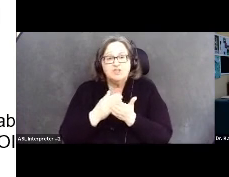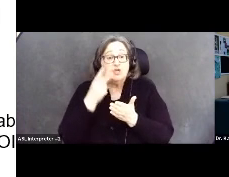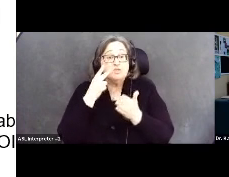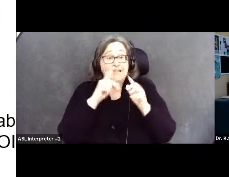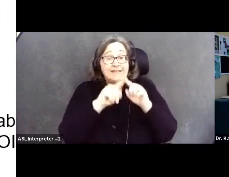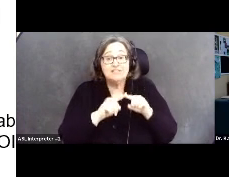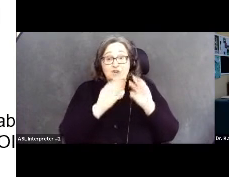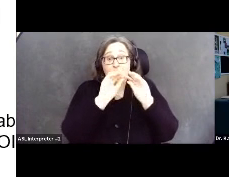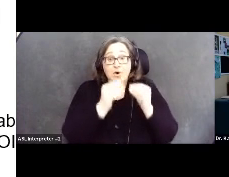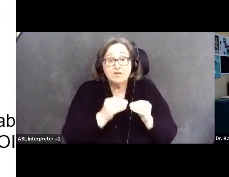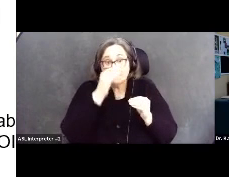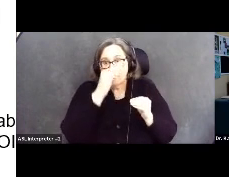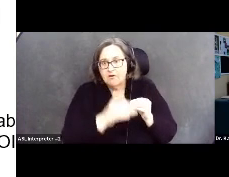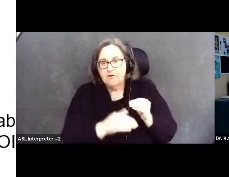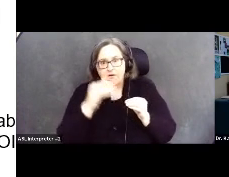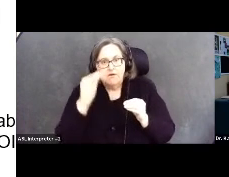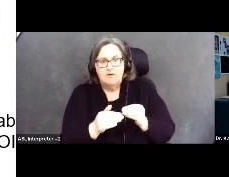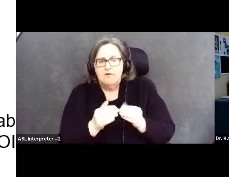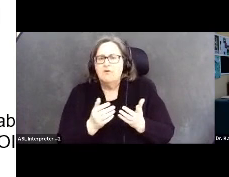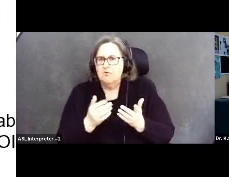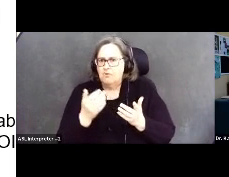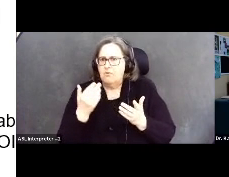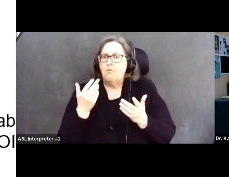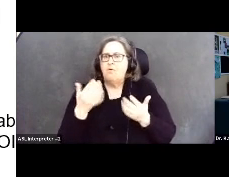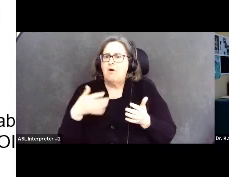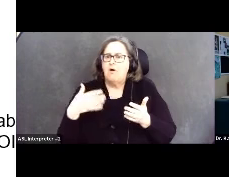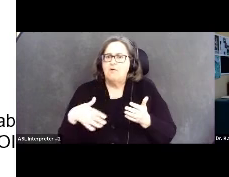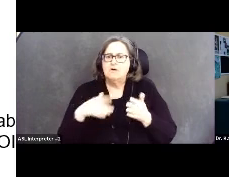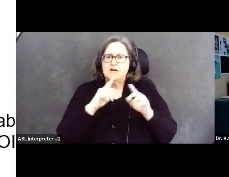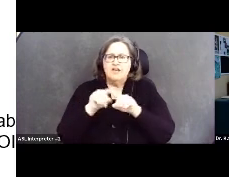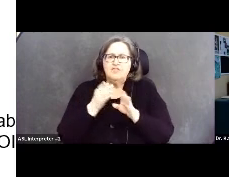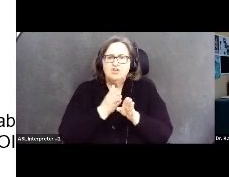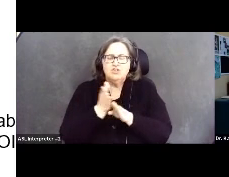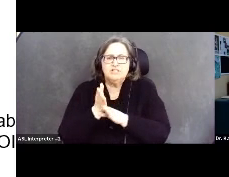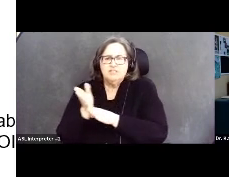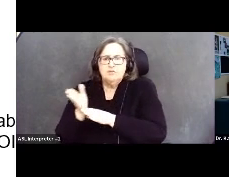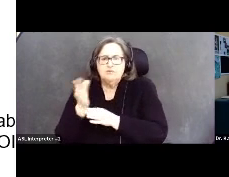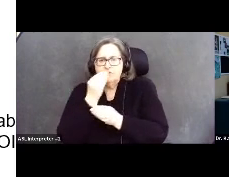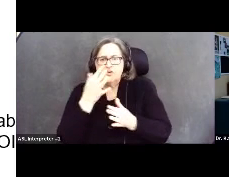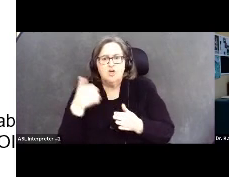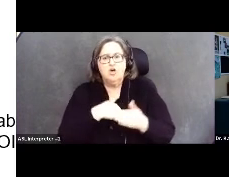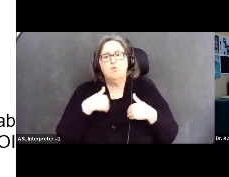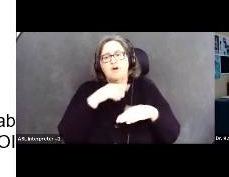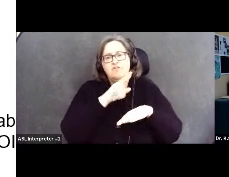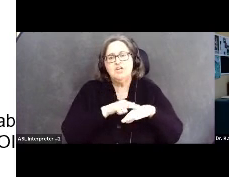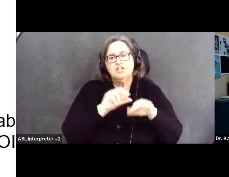cover quite a large interdisciplinary swap. We have the national association of school nurses,